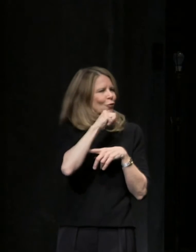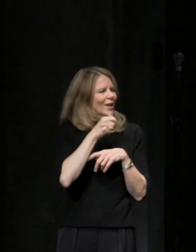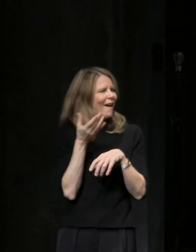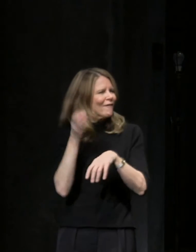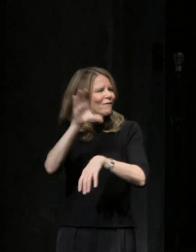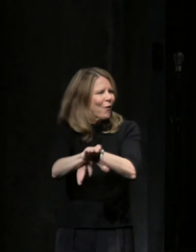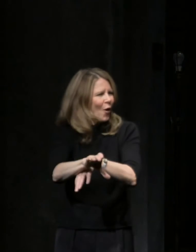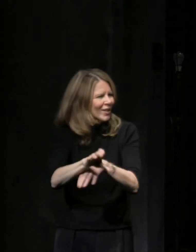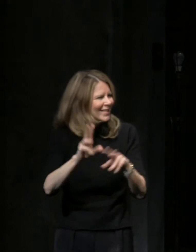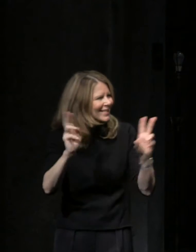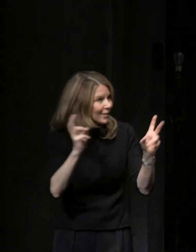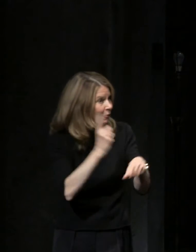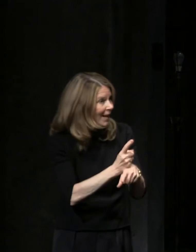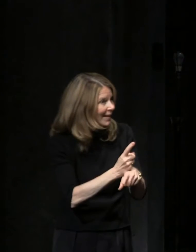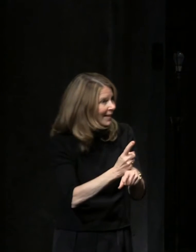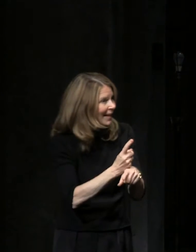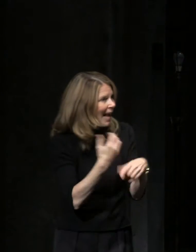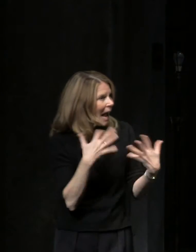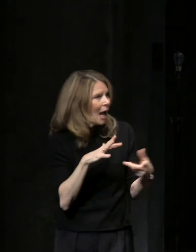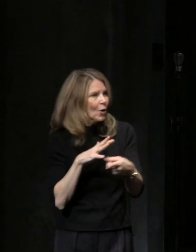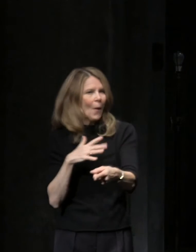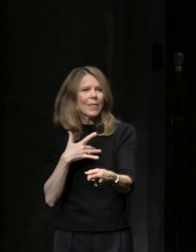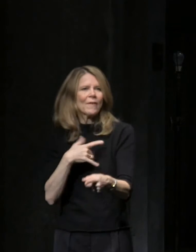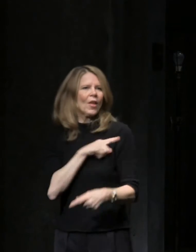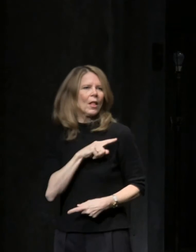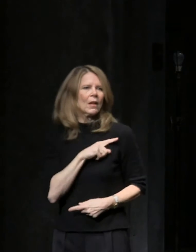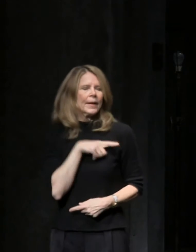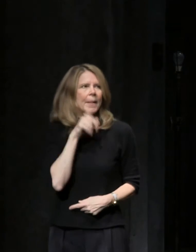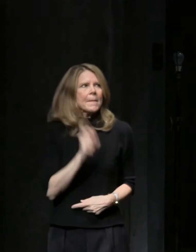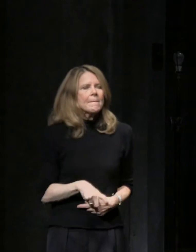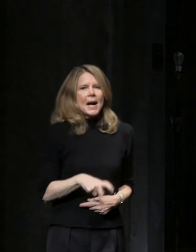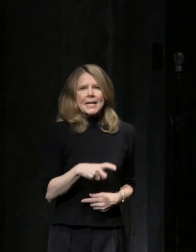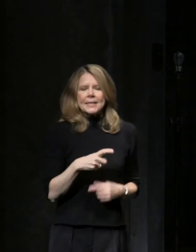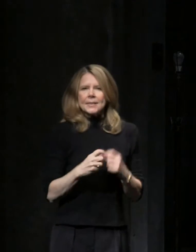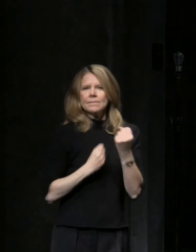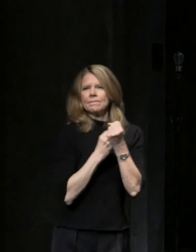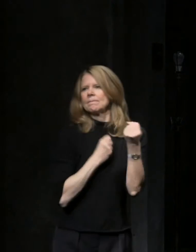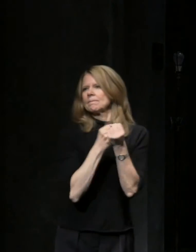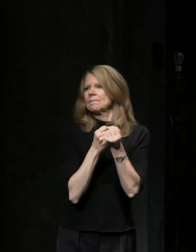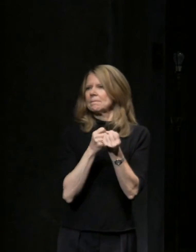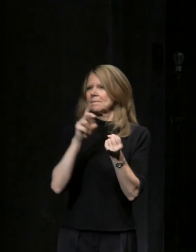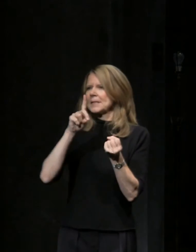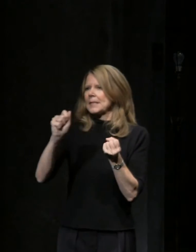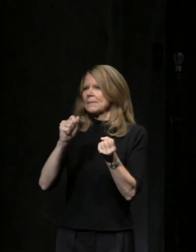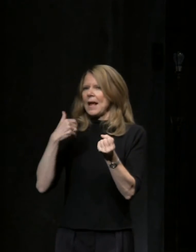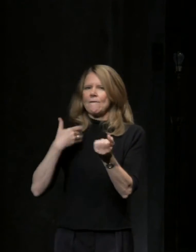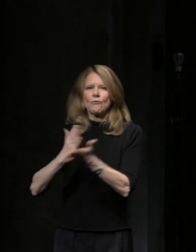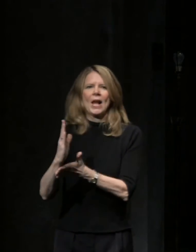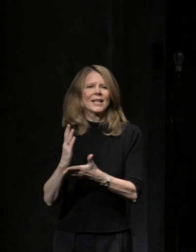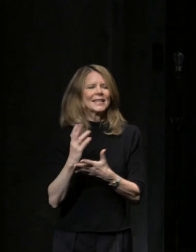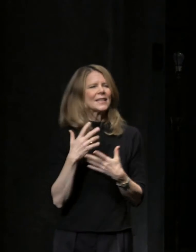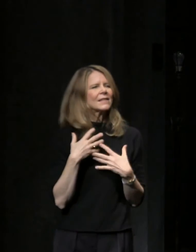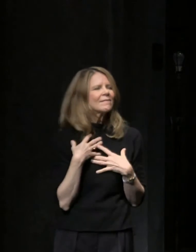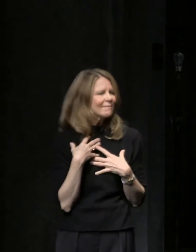was guilt them into being disability rights advocates. So I asked the boys on the way